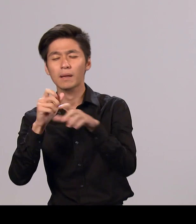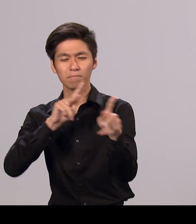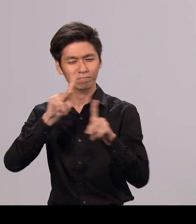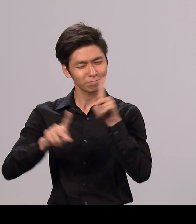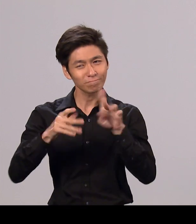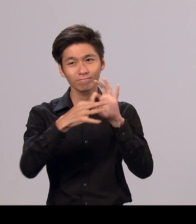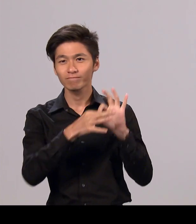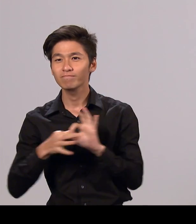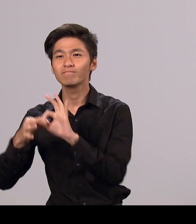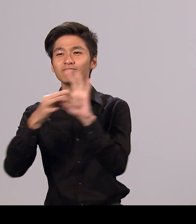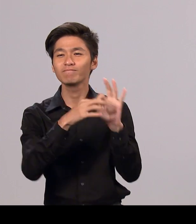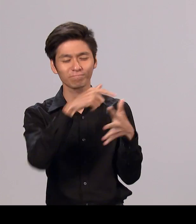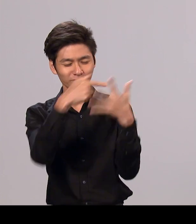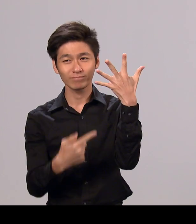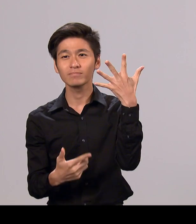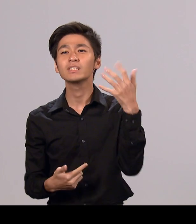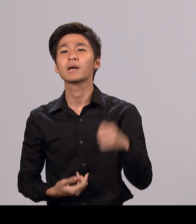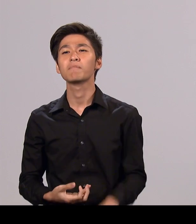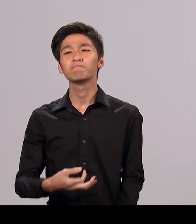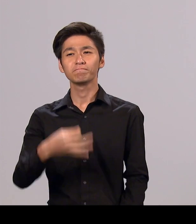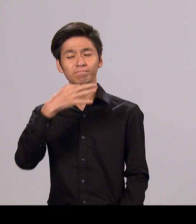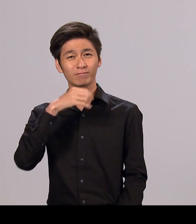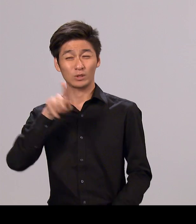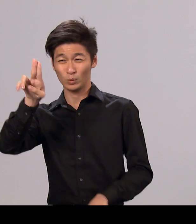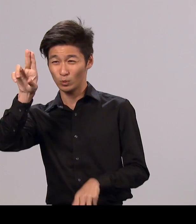We benefit from the dynamic and innovative US economy.